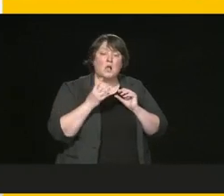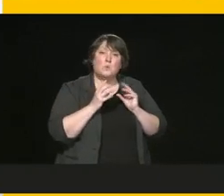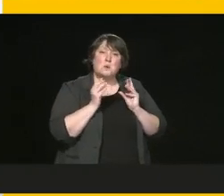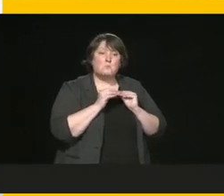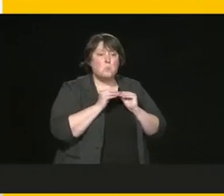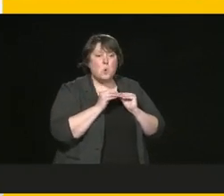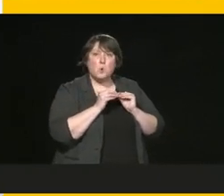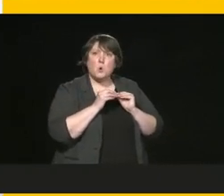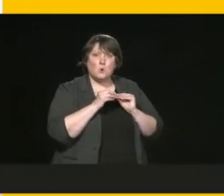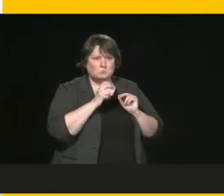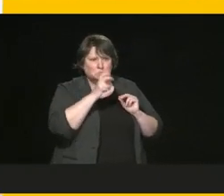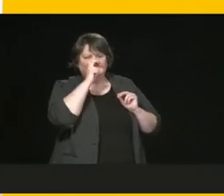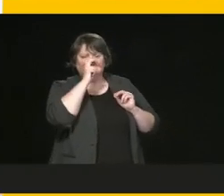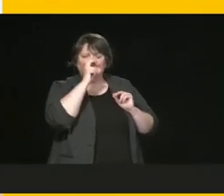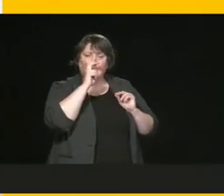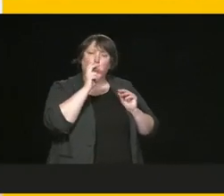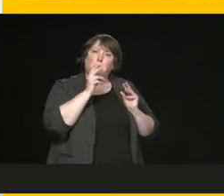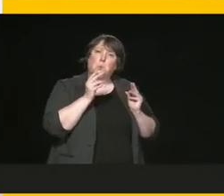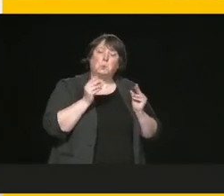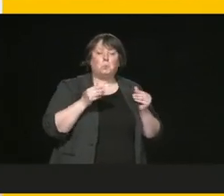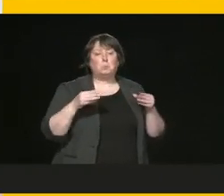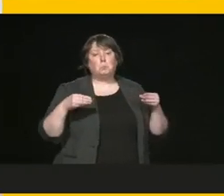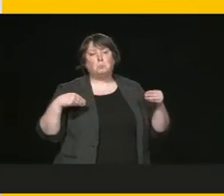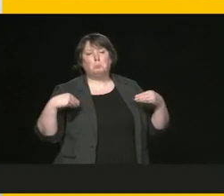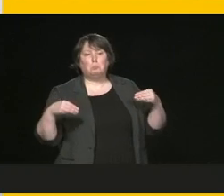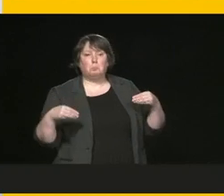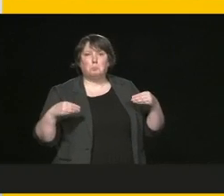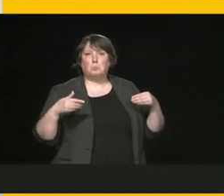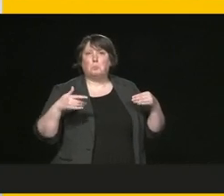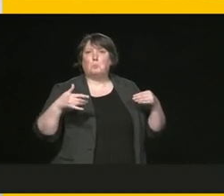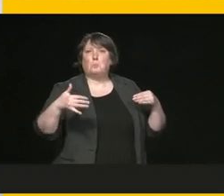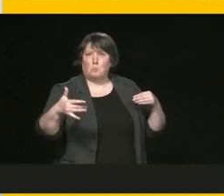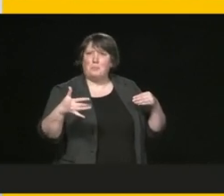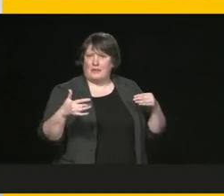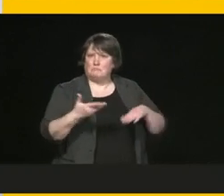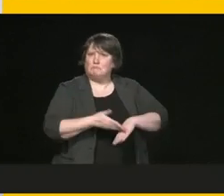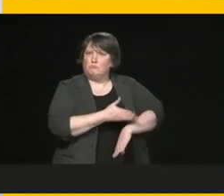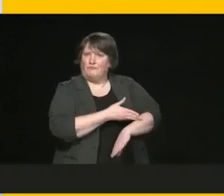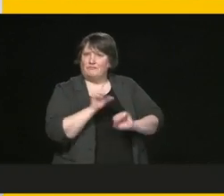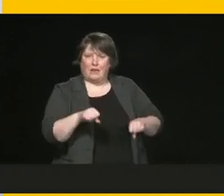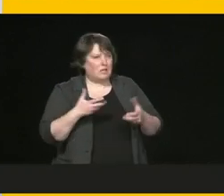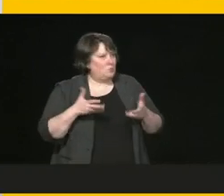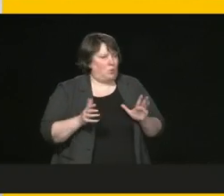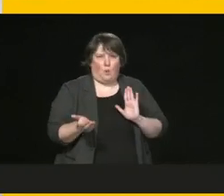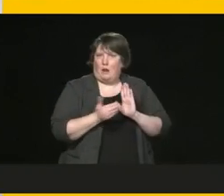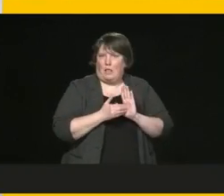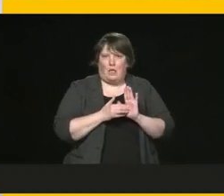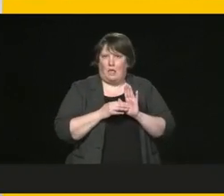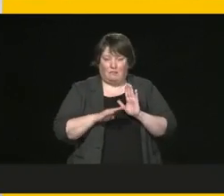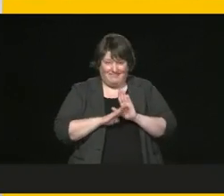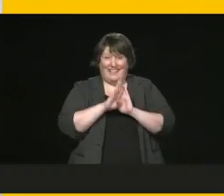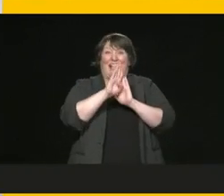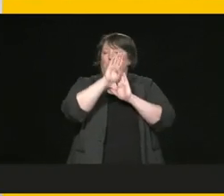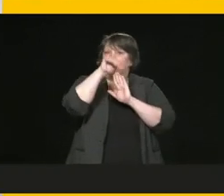TO ENSURE THAT WHEN WE CAN RELAX THE RESTRICTIONS, WE WILL